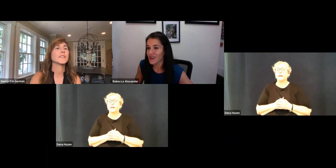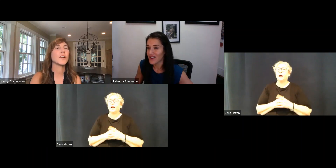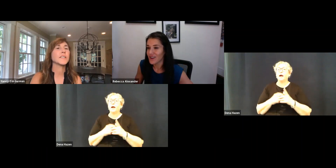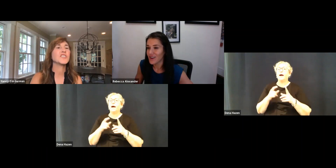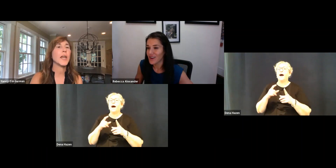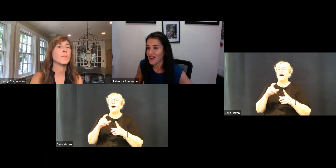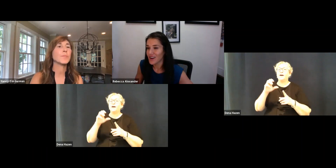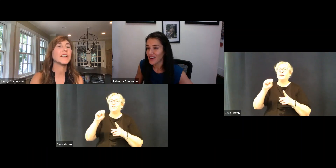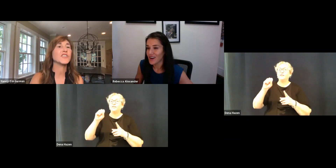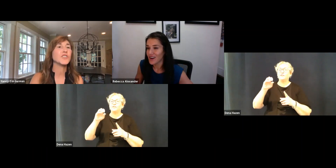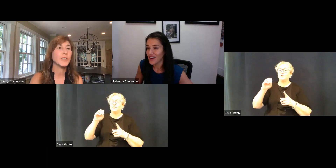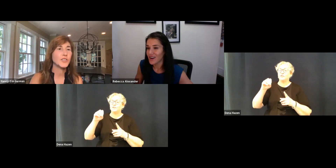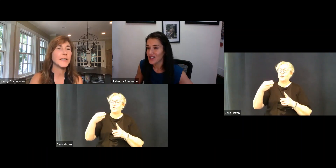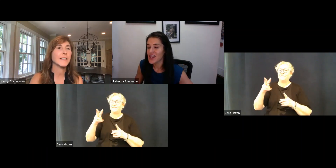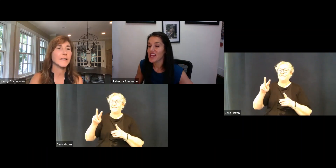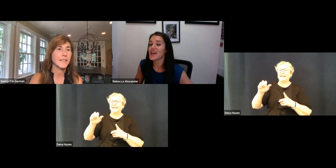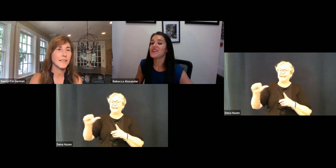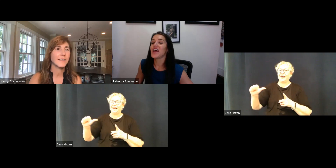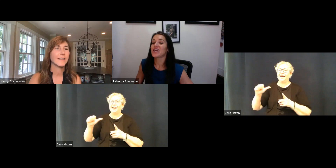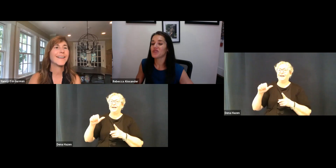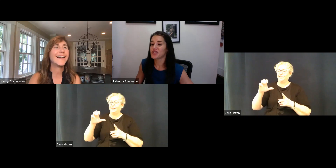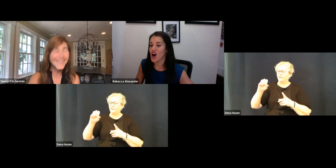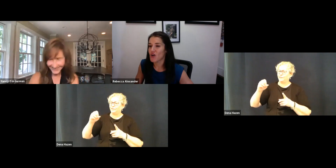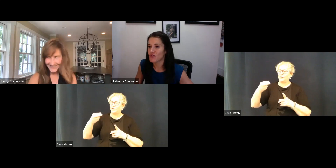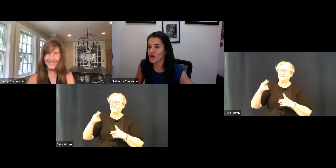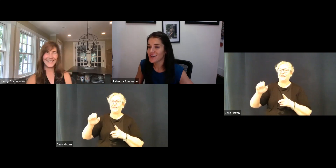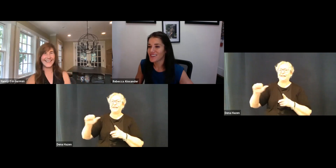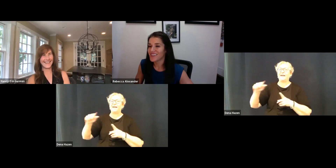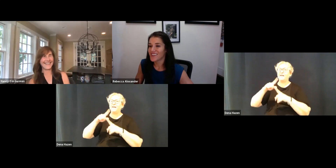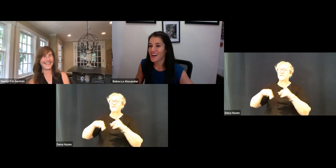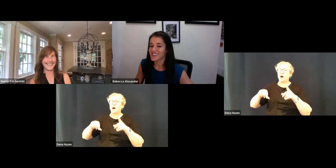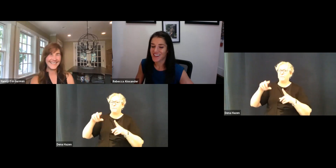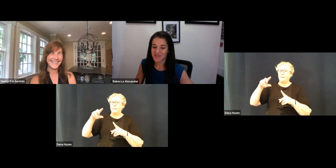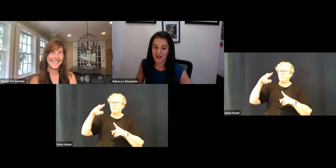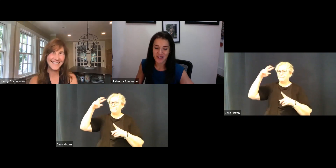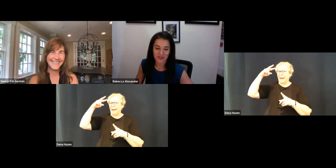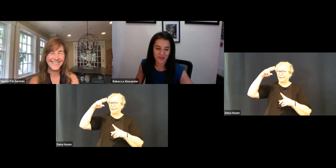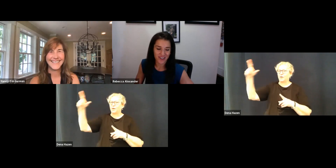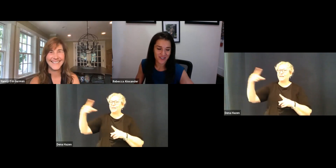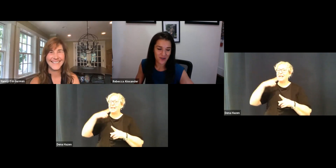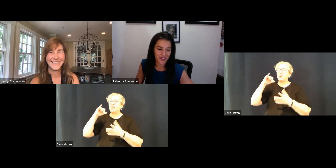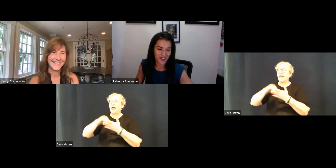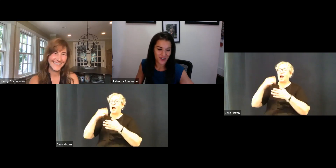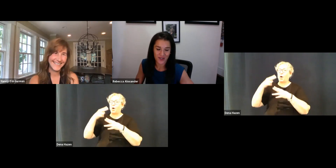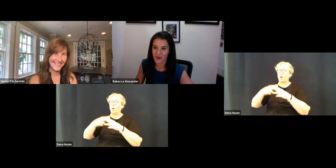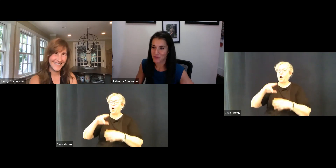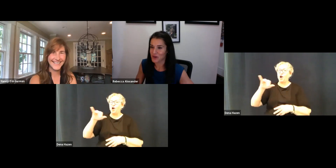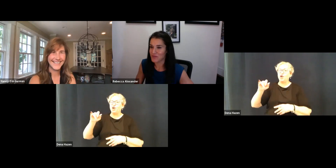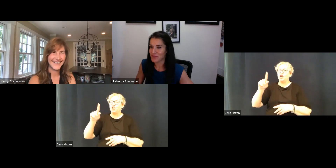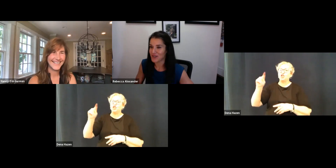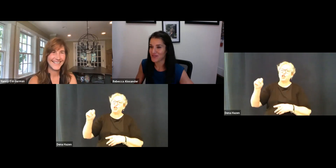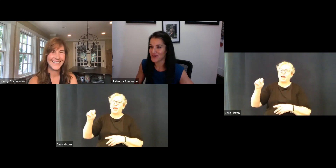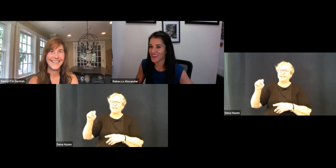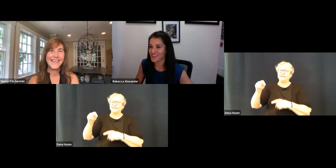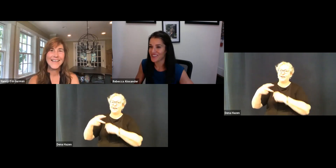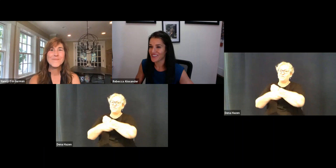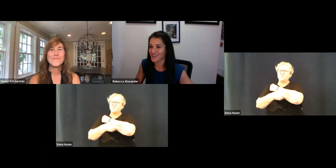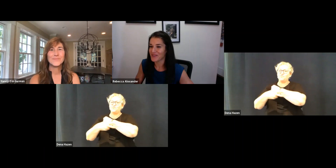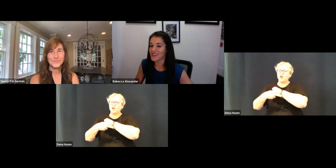it's called a jet bridge. She texted. Thank you, Soph. That's my dear friend Sophia, also a board member for the Usher syndrome.